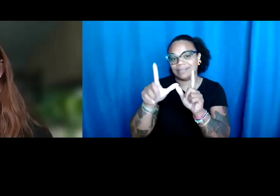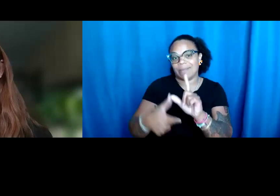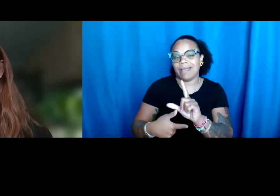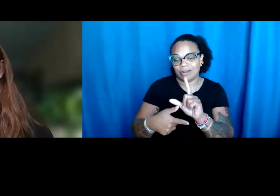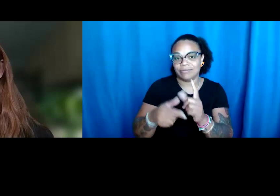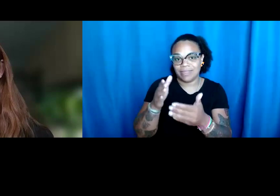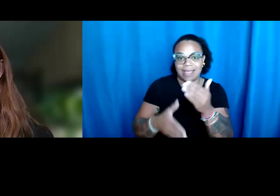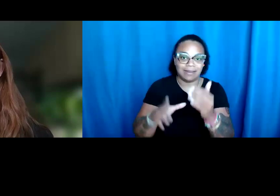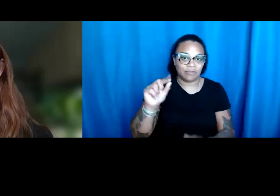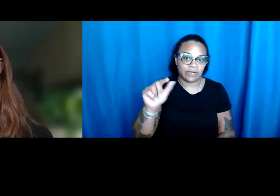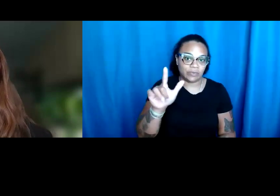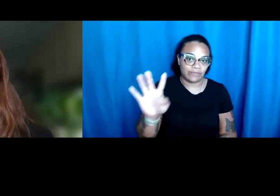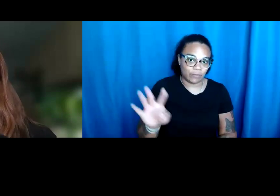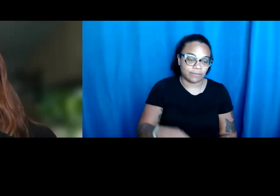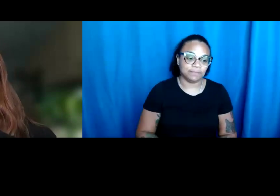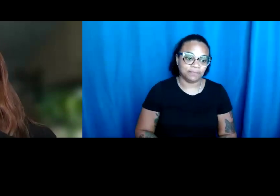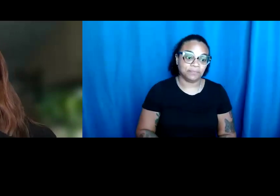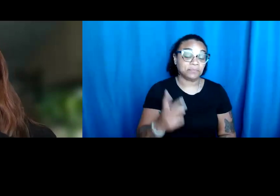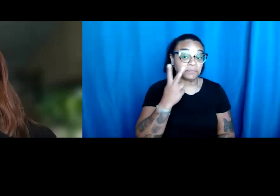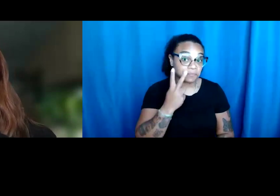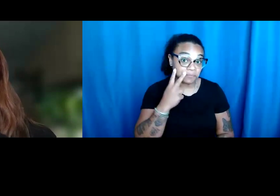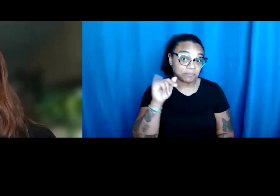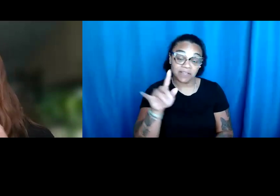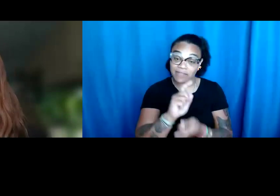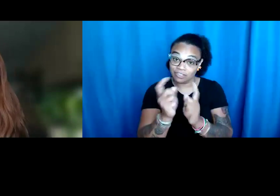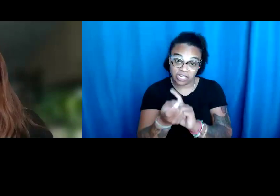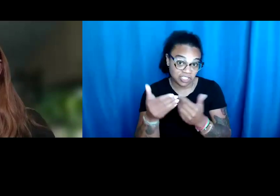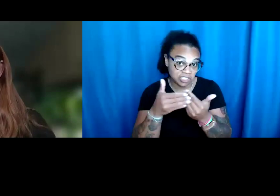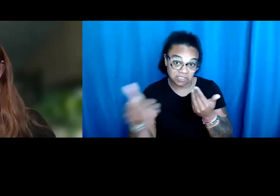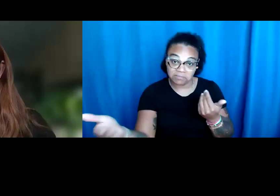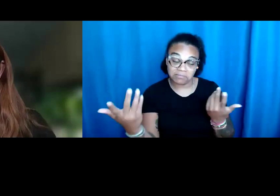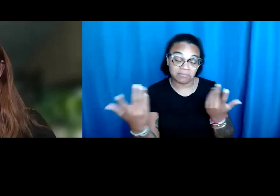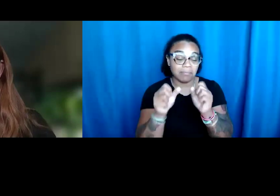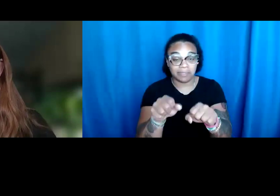We will see if that changes.